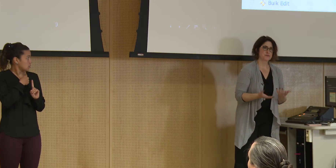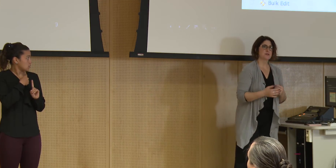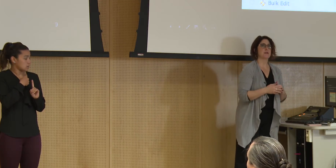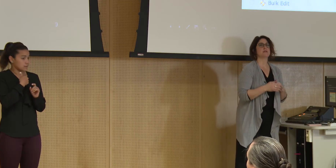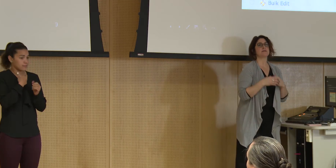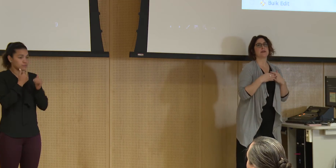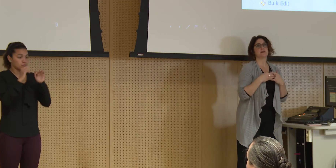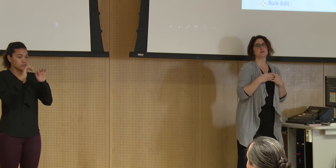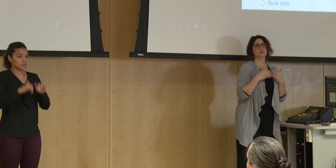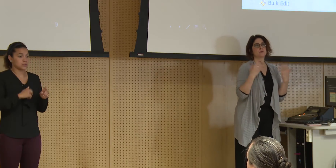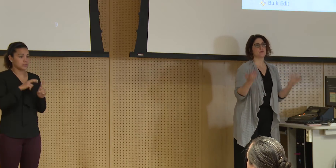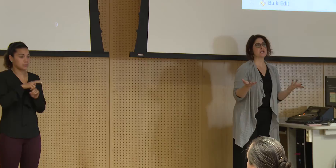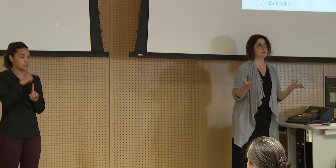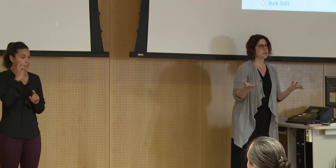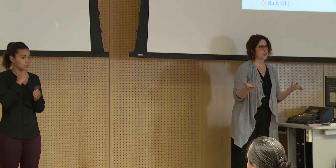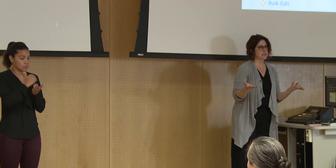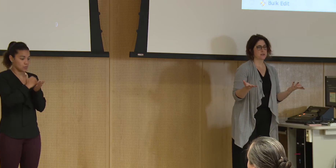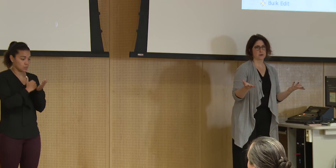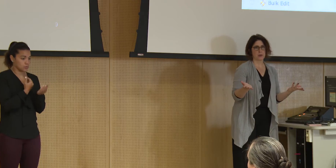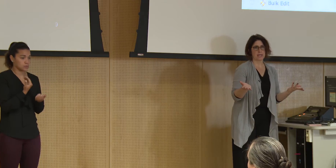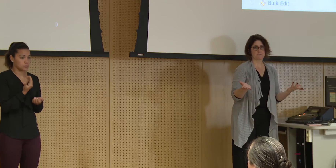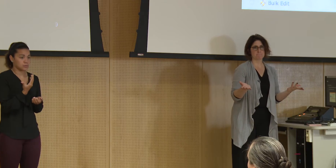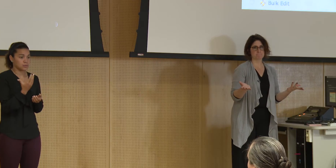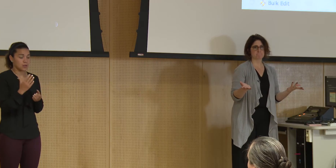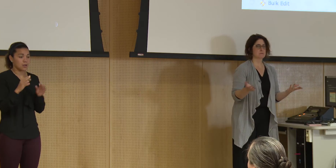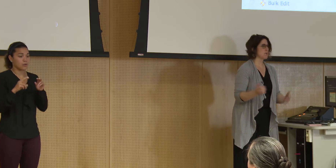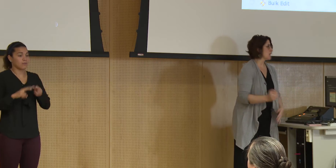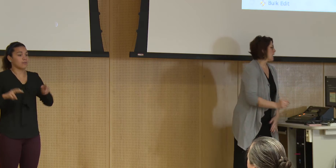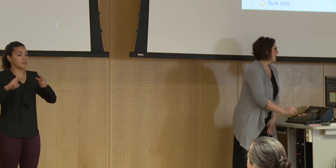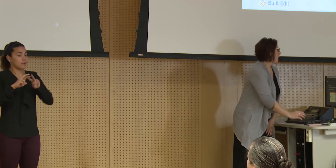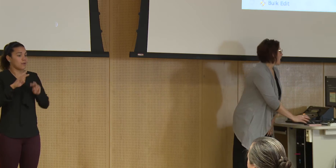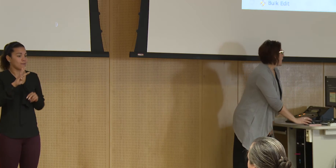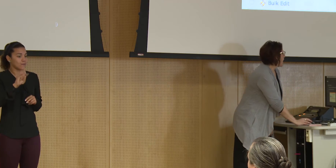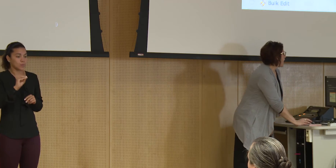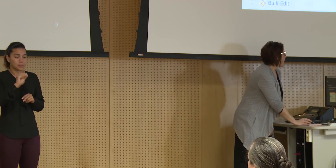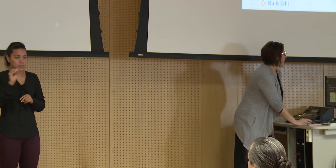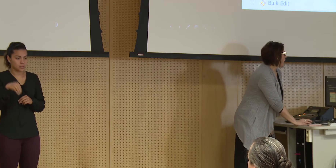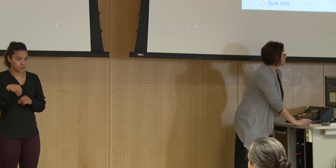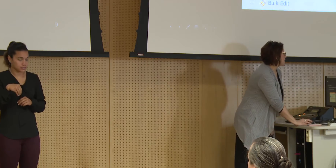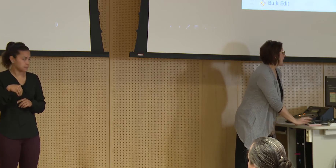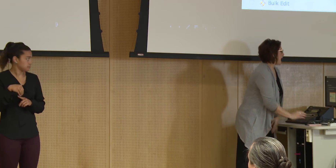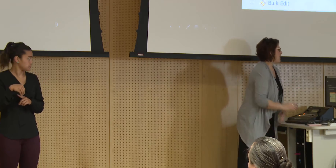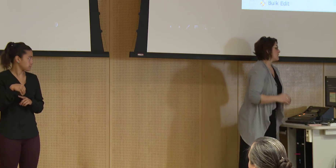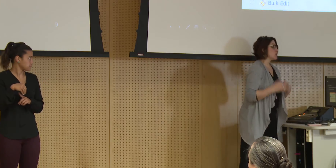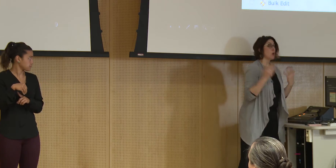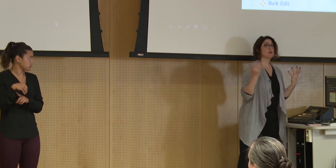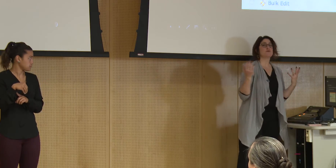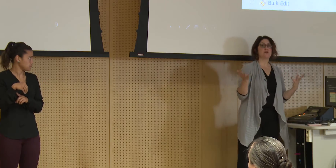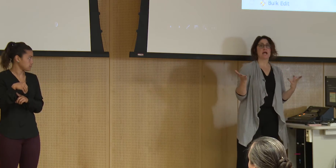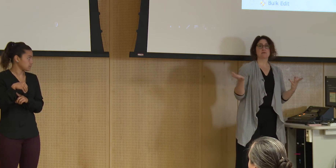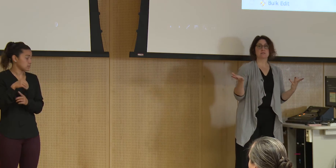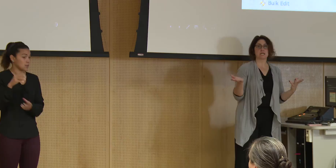that contribute 40% to the grade. I'm going to have in total five assignments.